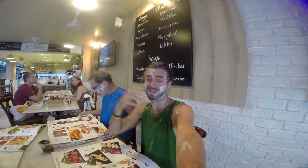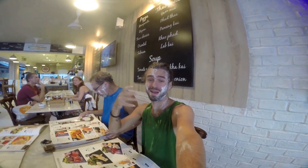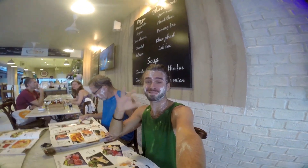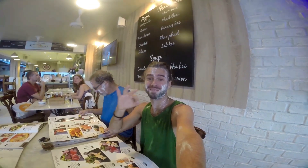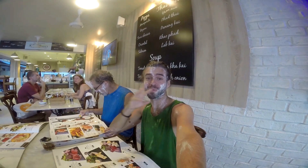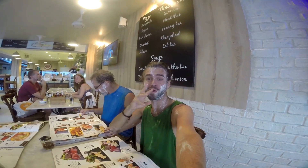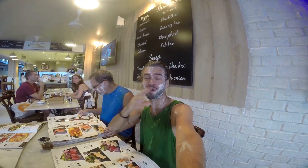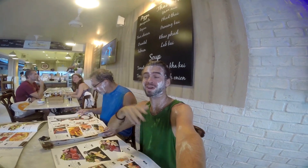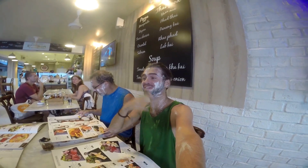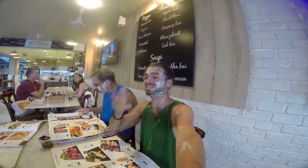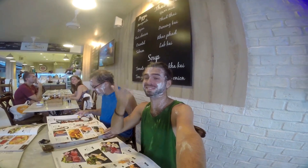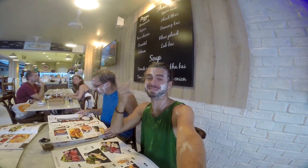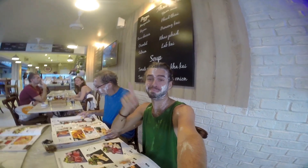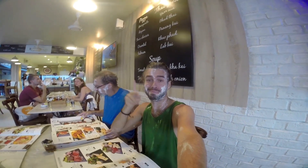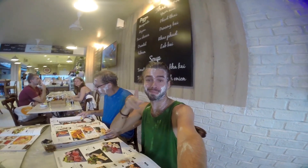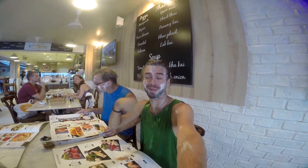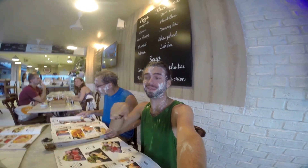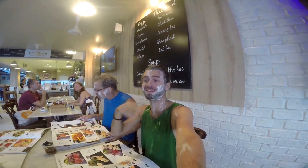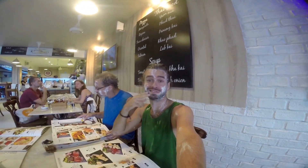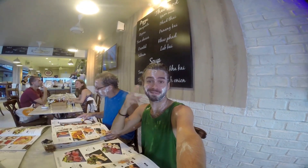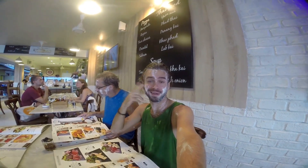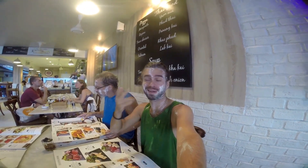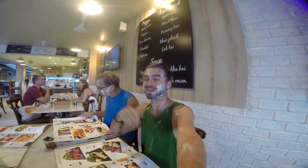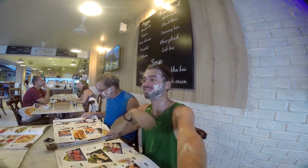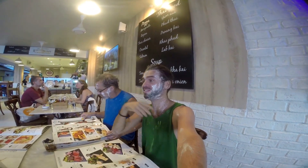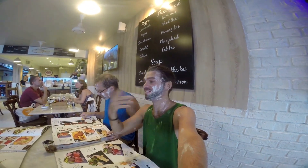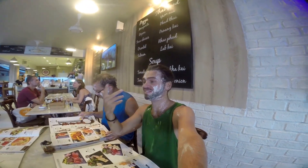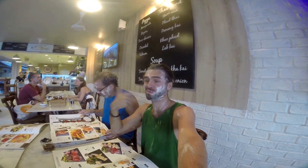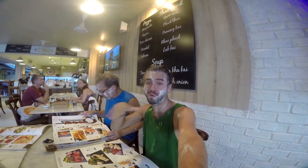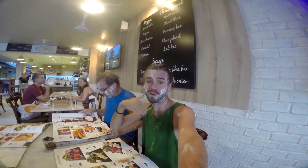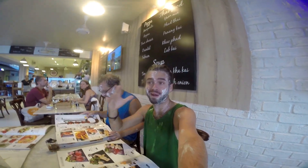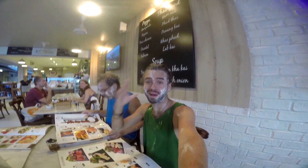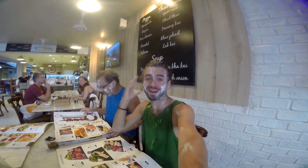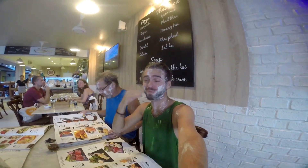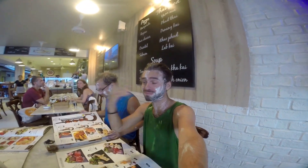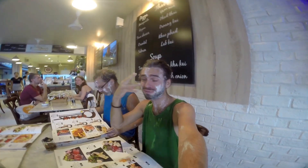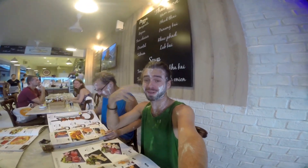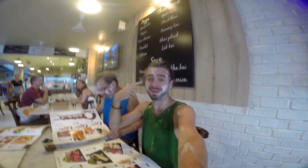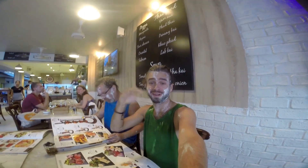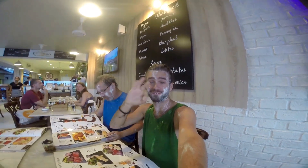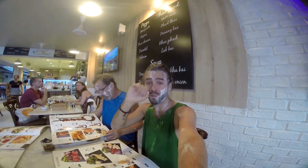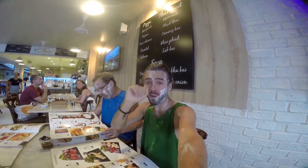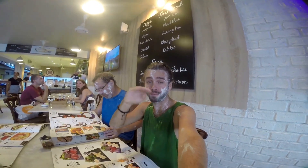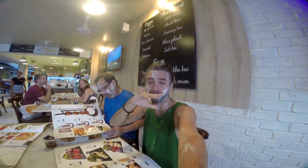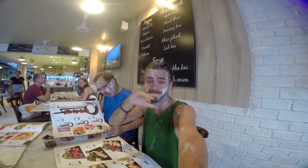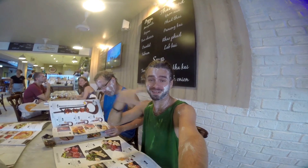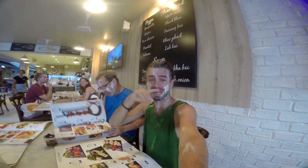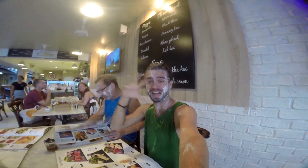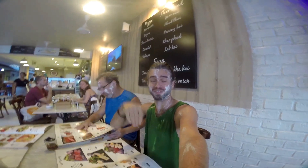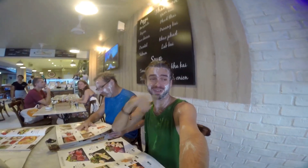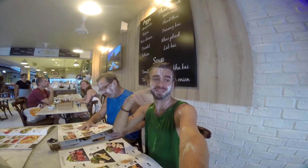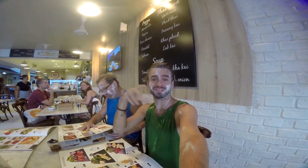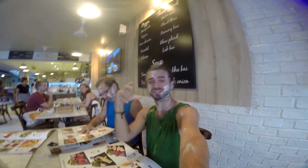the water, the people, the Deaf people, the walking, socializing with people, the foam, everything really was off the hook!